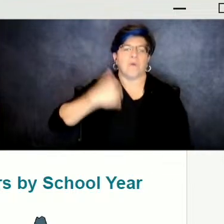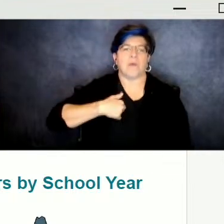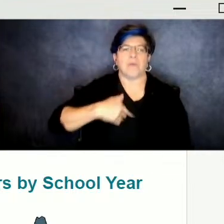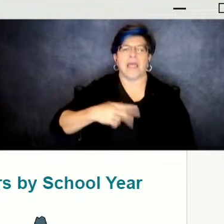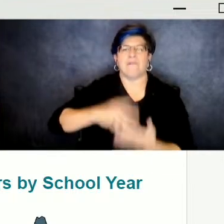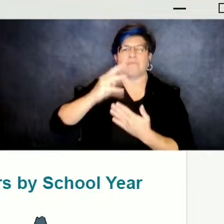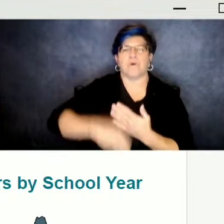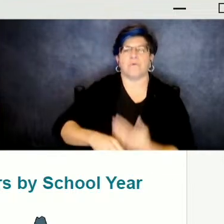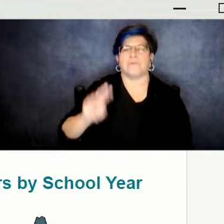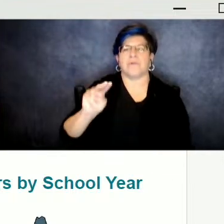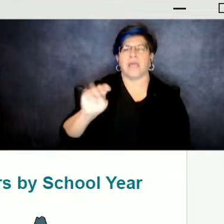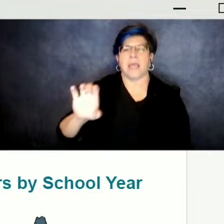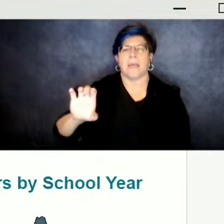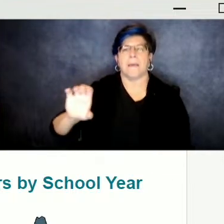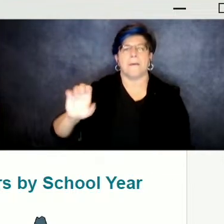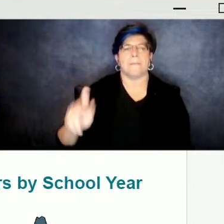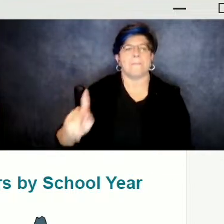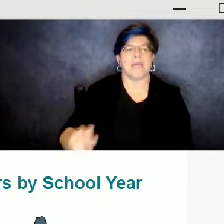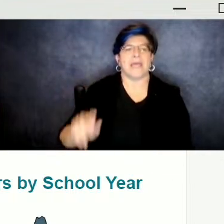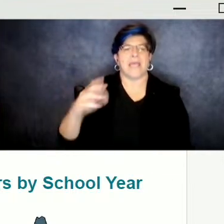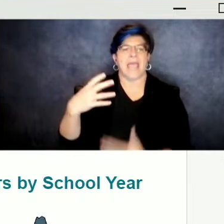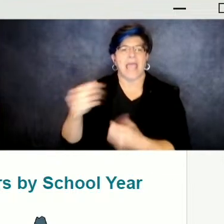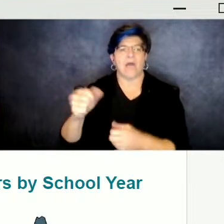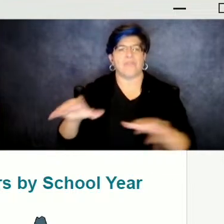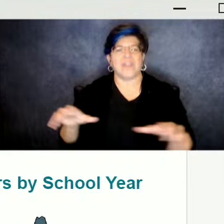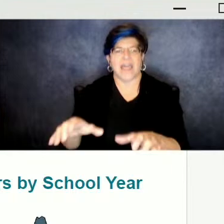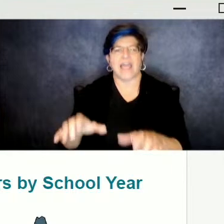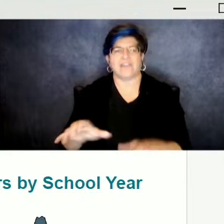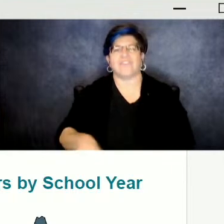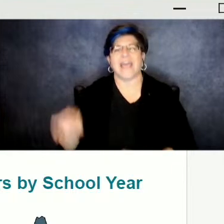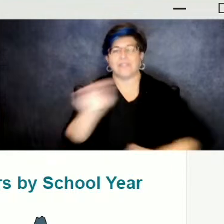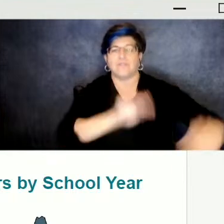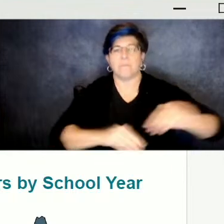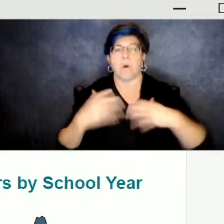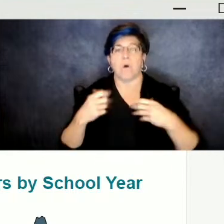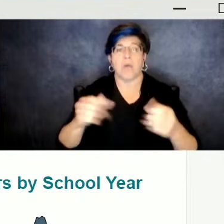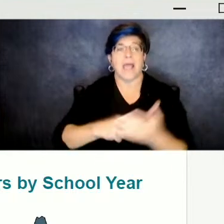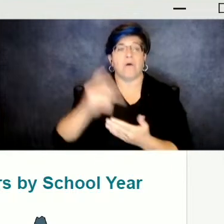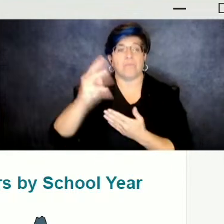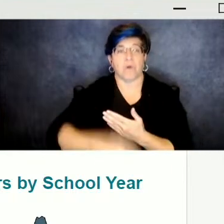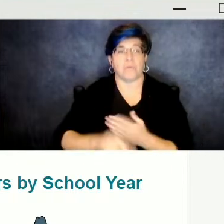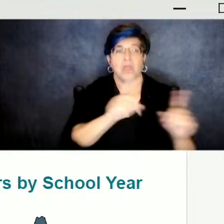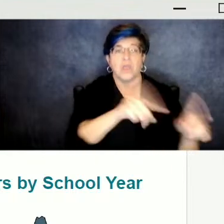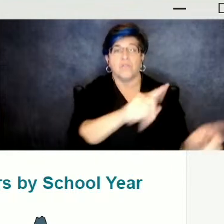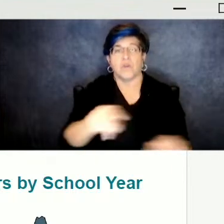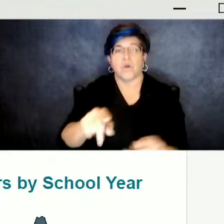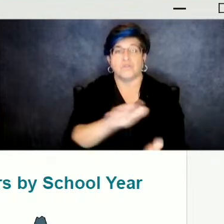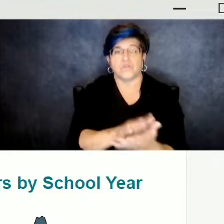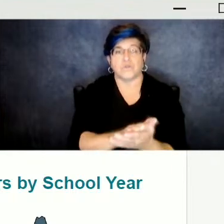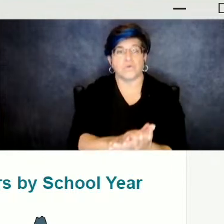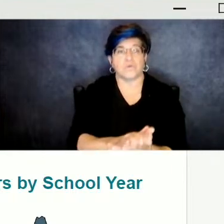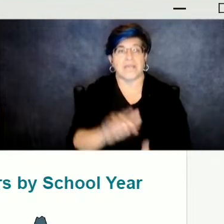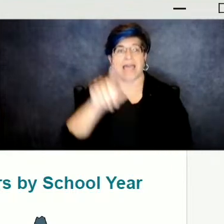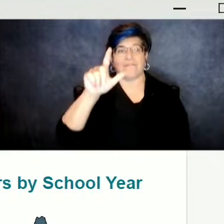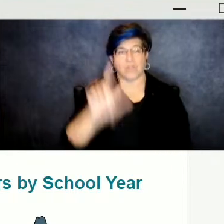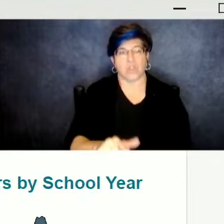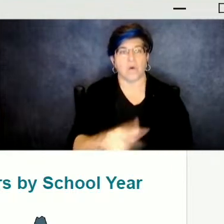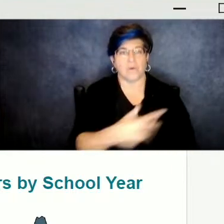PROGRAMS LIKE MERCK HEALTH IN ACTION WHICH IS THE MOBILE HEALTH PROGRAM WHICH GOES